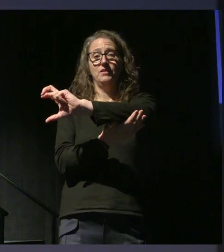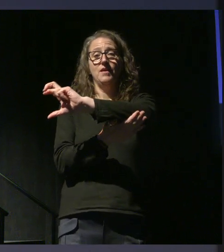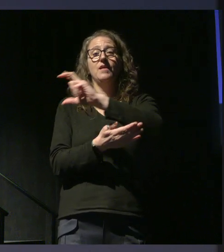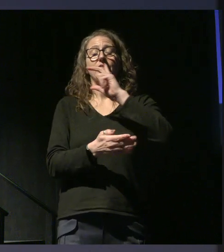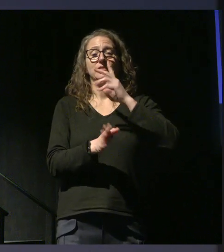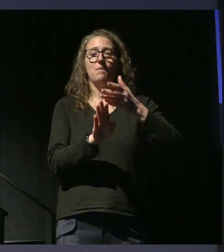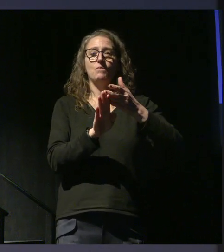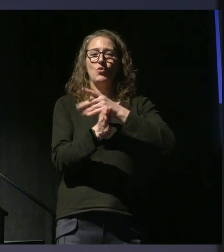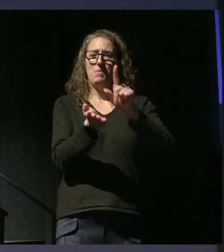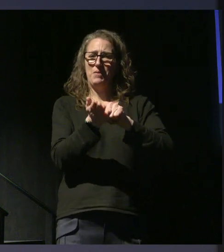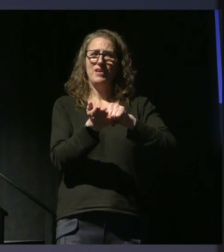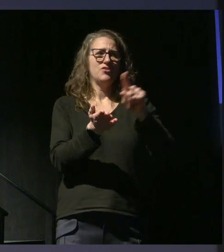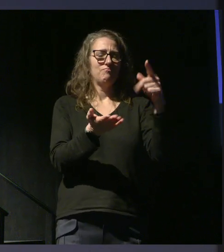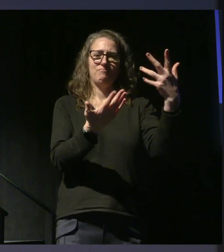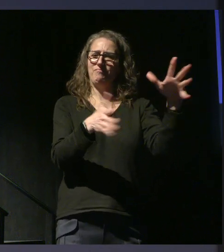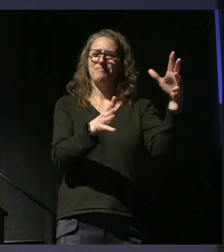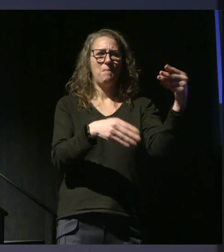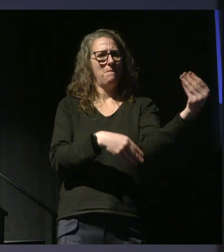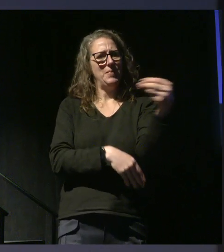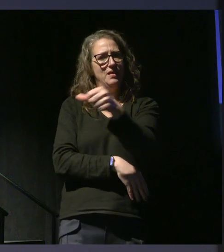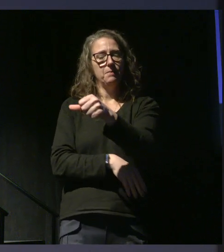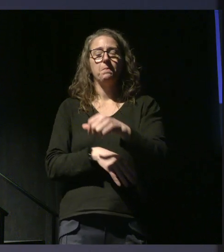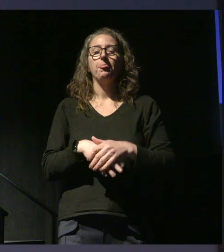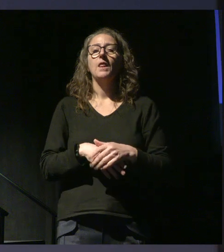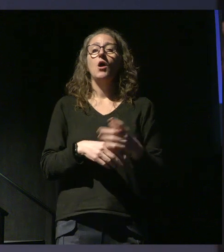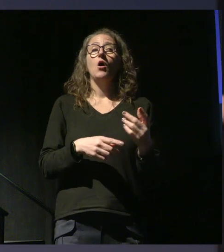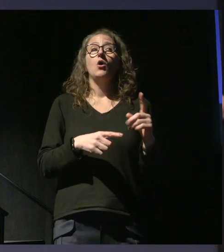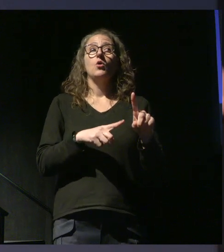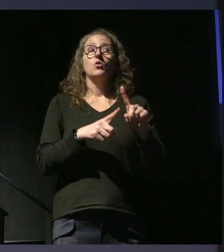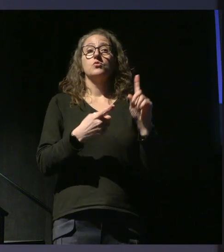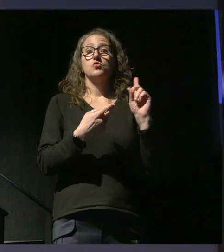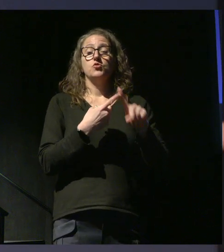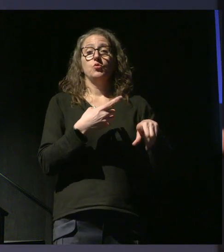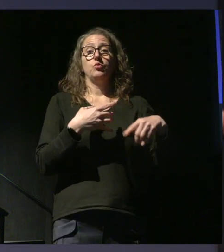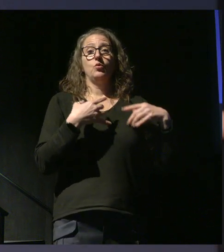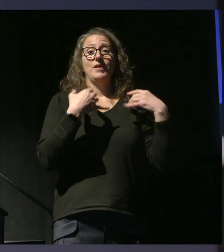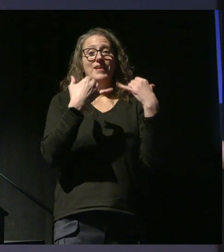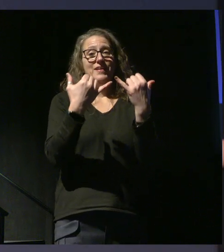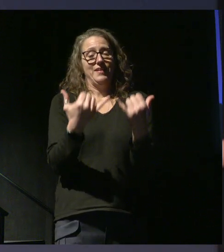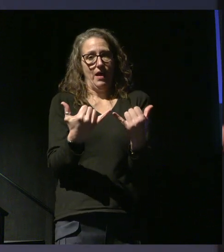pre-publication risk. And to this day, you know, the Guild has been in touch with the Baldwin estate.